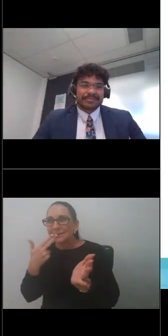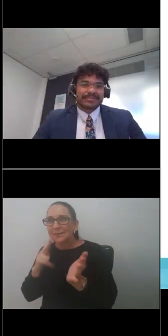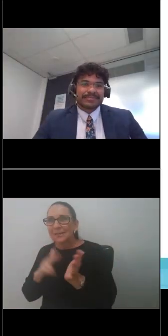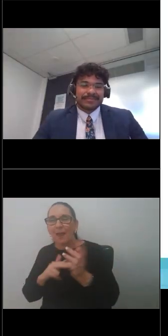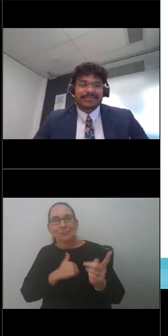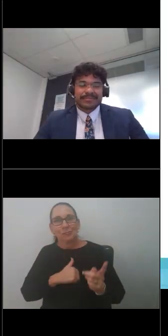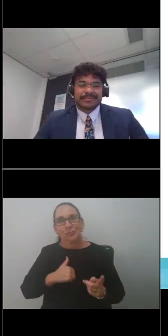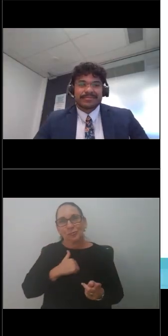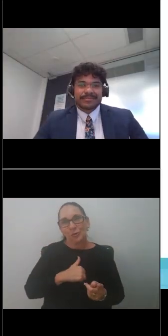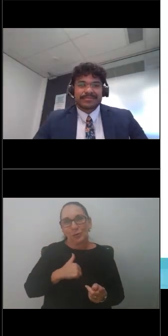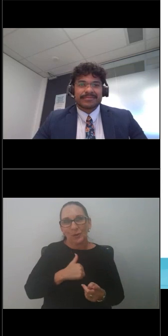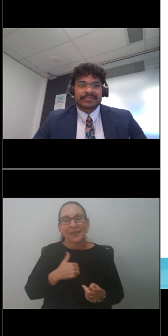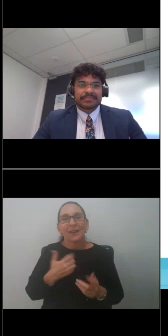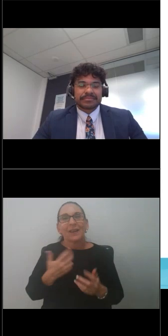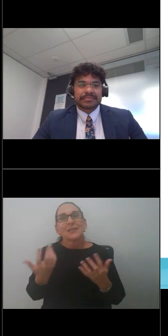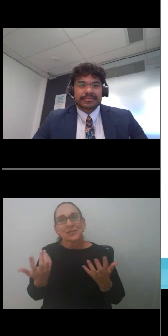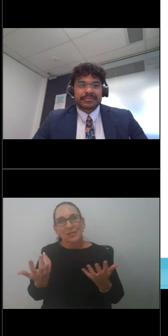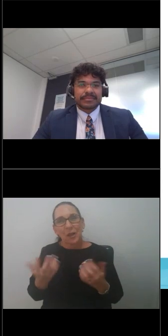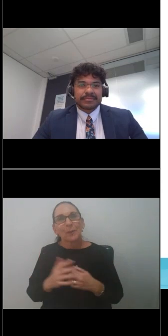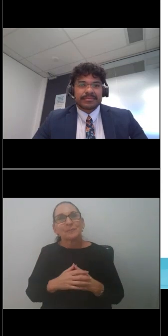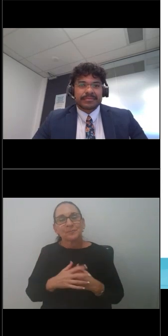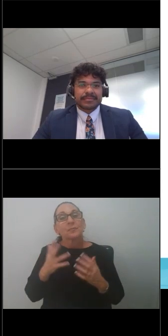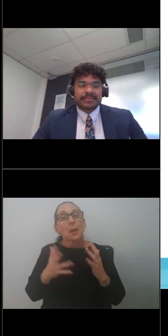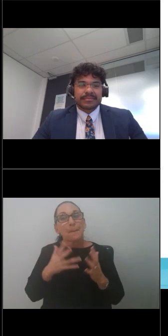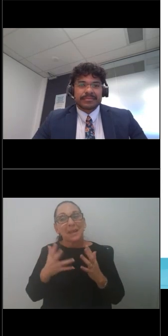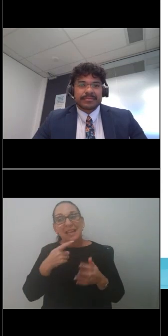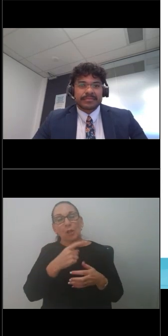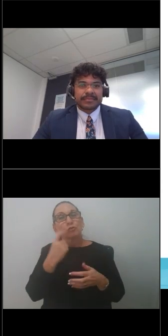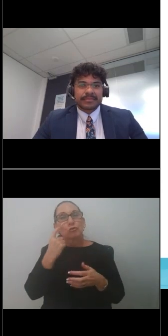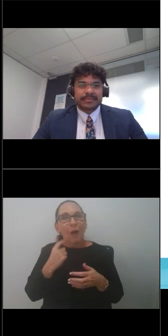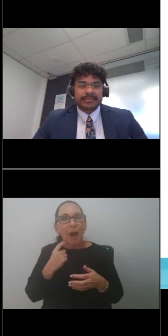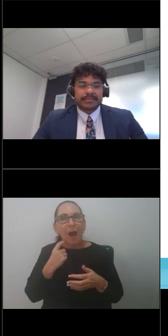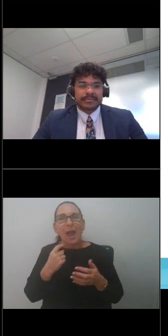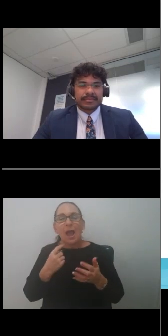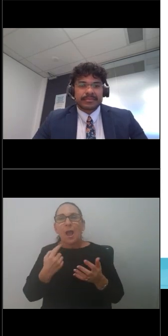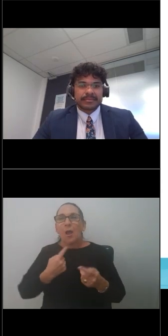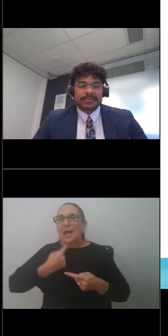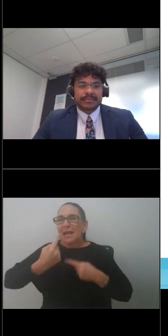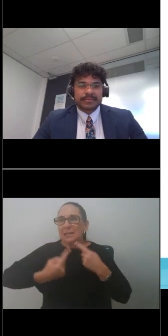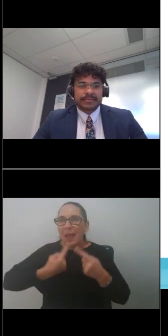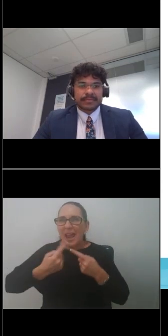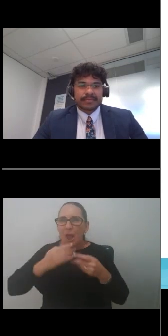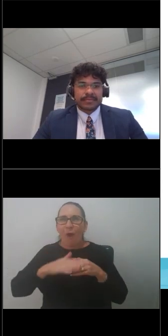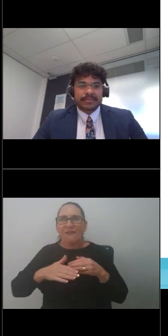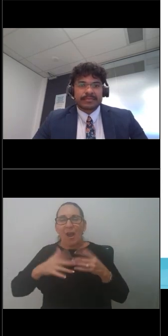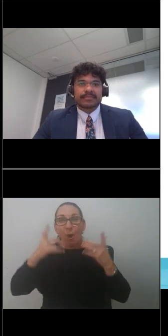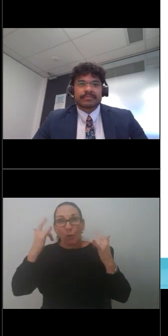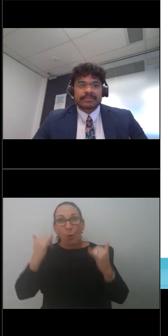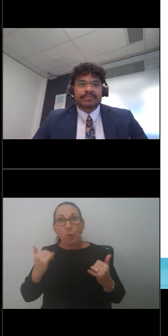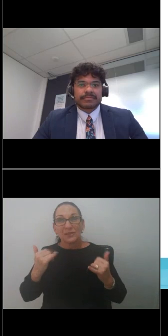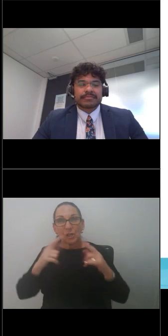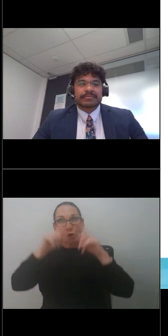so forth and they get to try and really explain a court document in plain language which is really